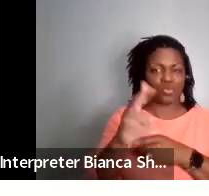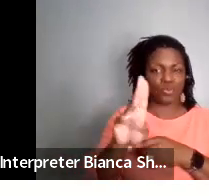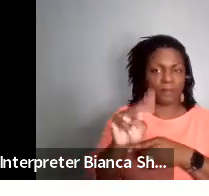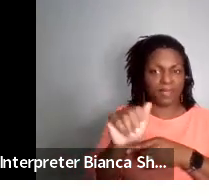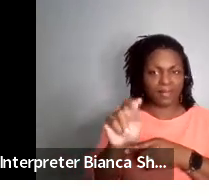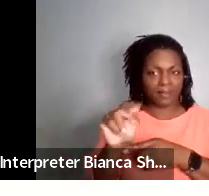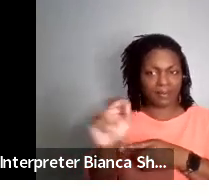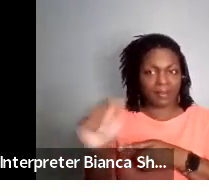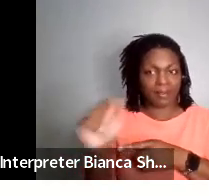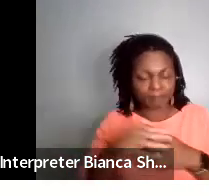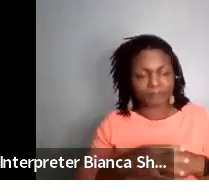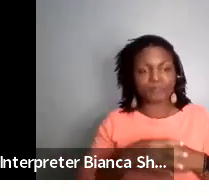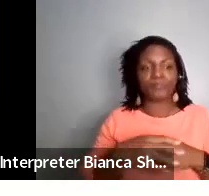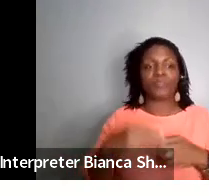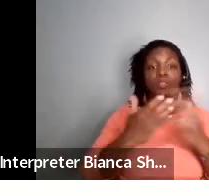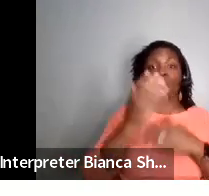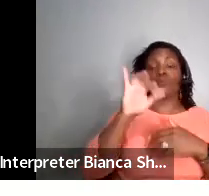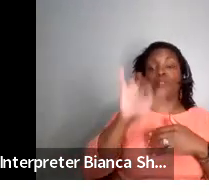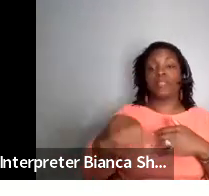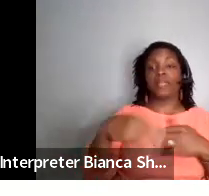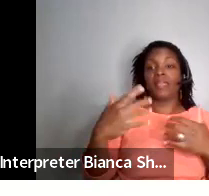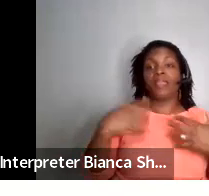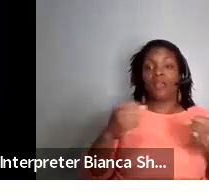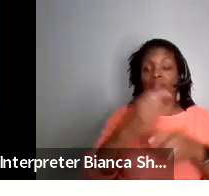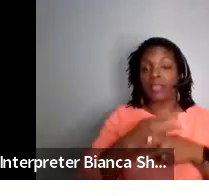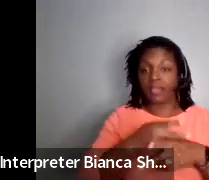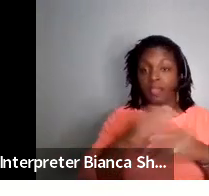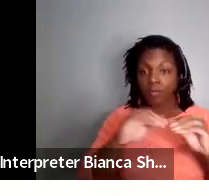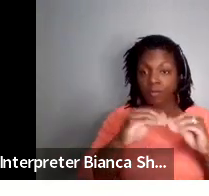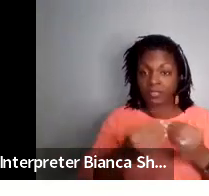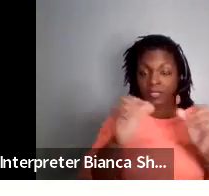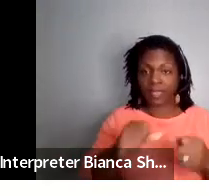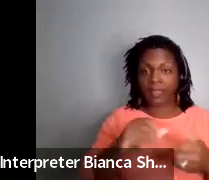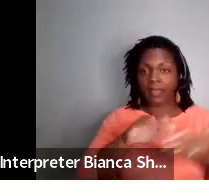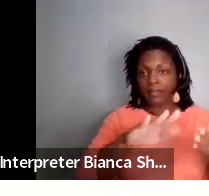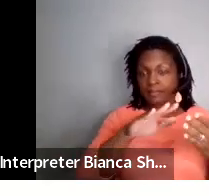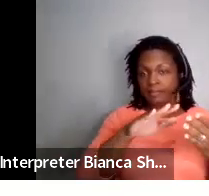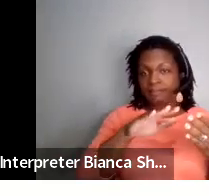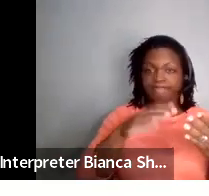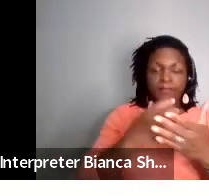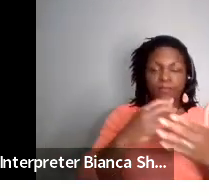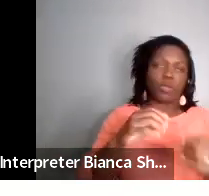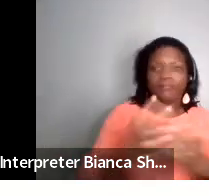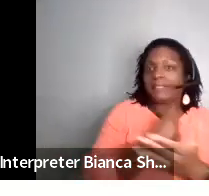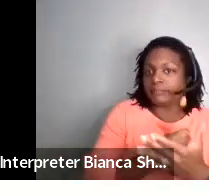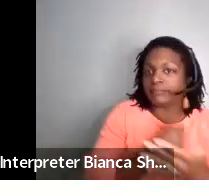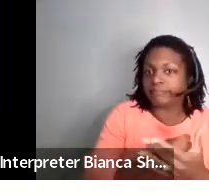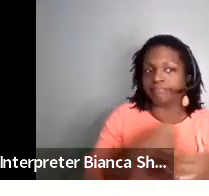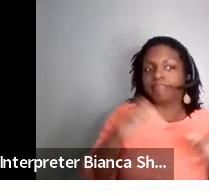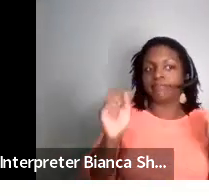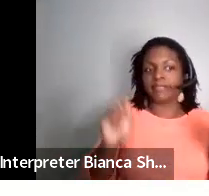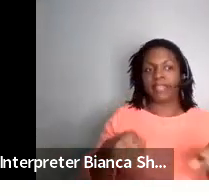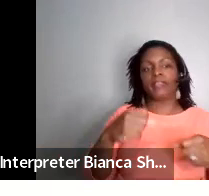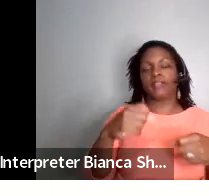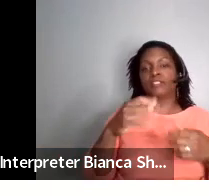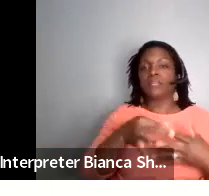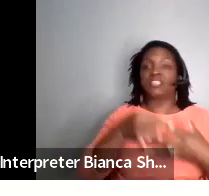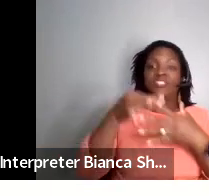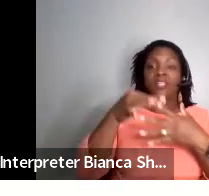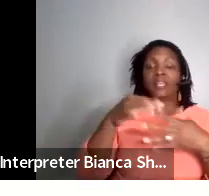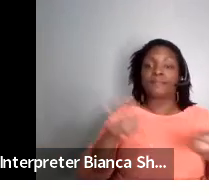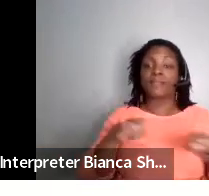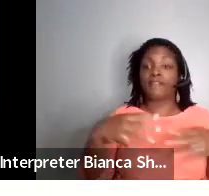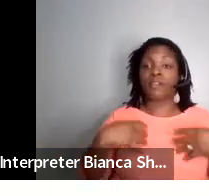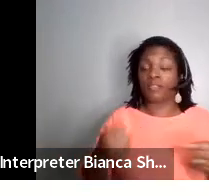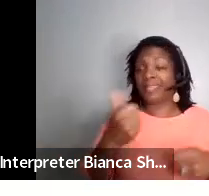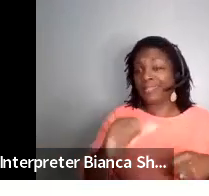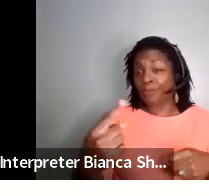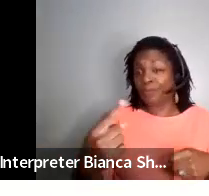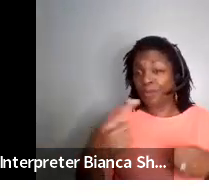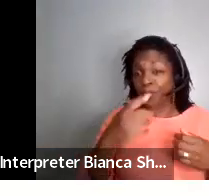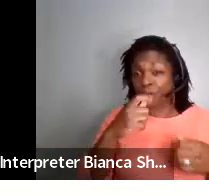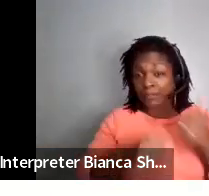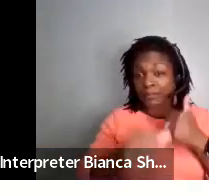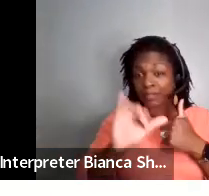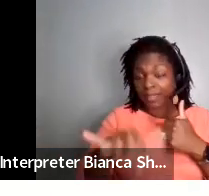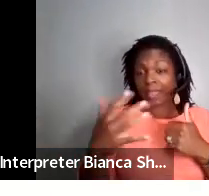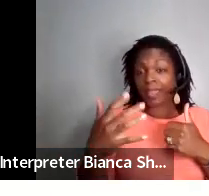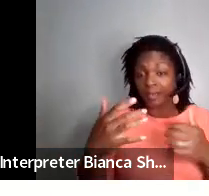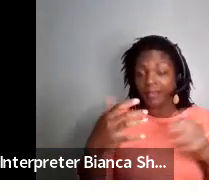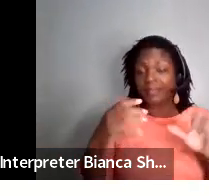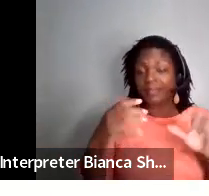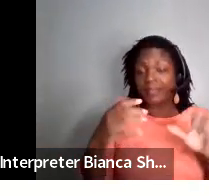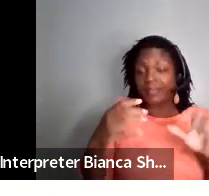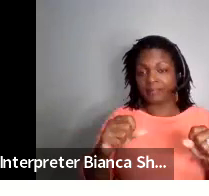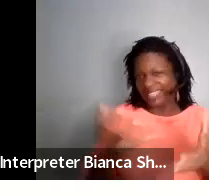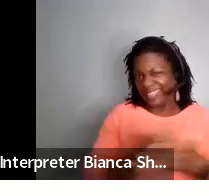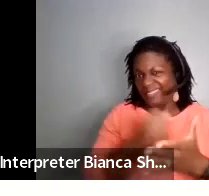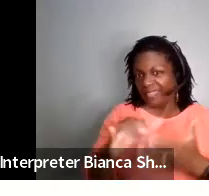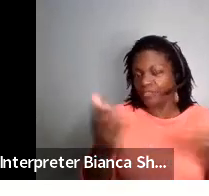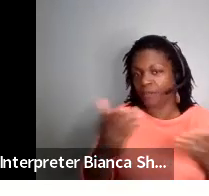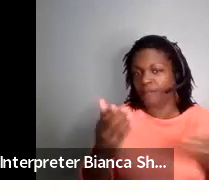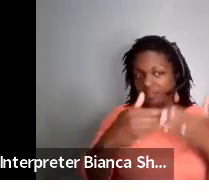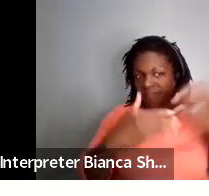Already members can access specialized behavioral health services so any medicaid member who has an assigned man to your organization can access specialized behavioral health services, and I've listed just a few there.